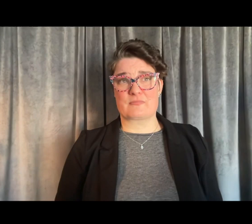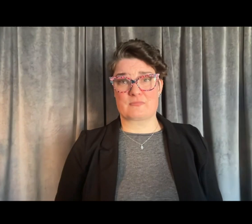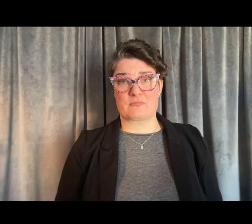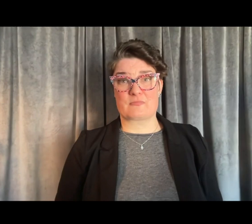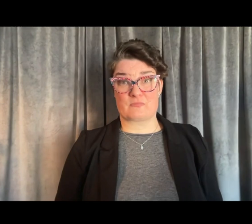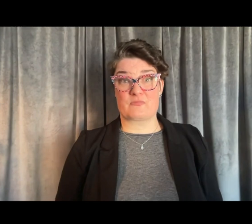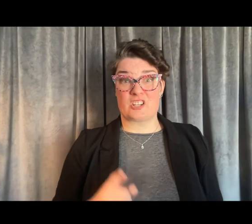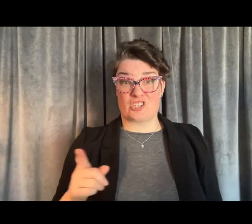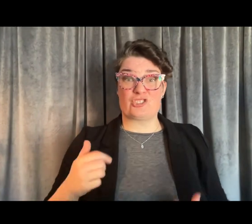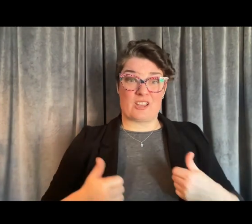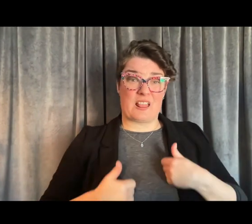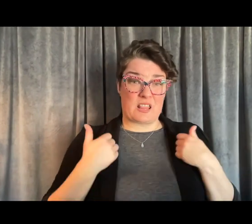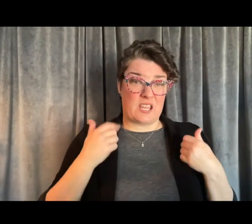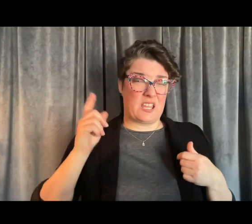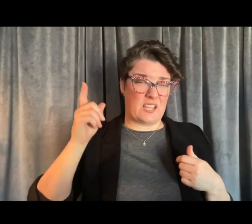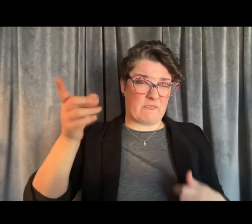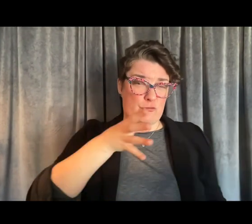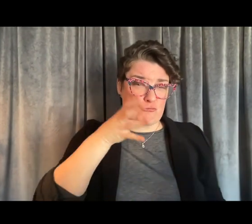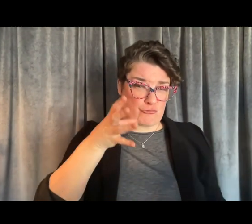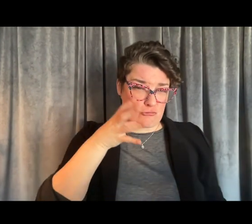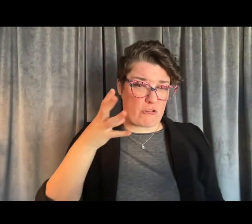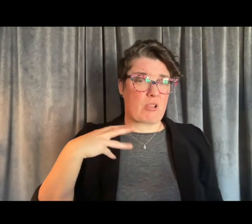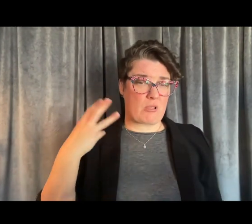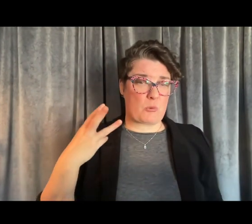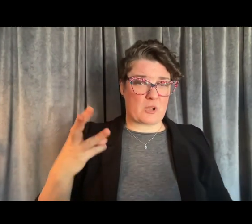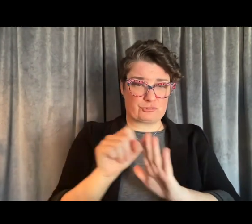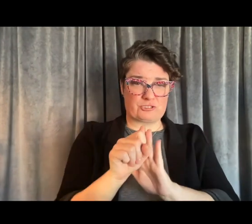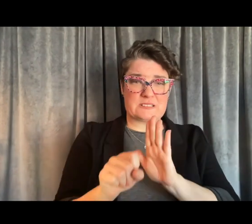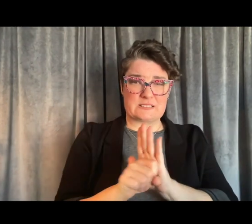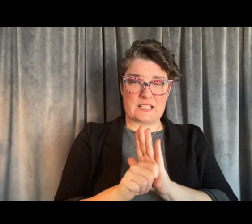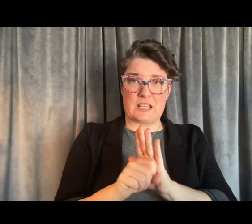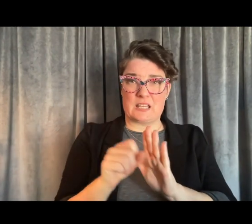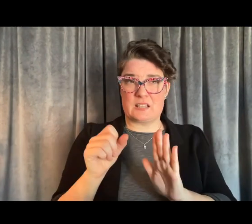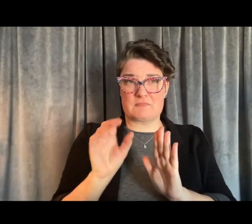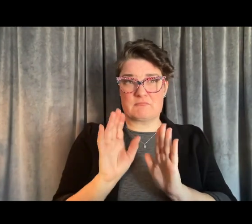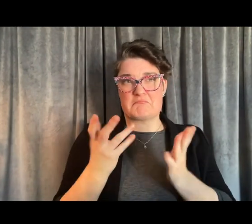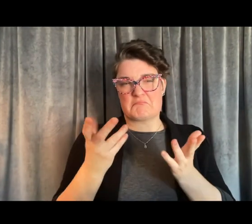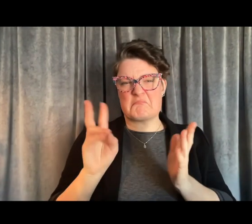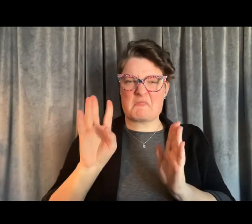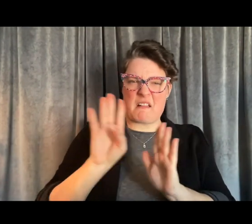Nomy: And she lives rurally in Washington state, like about a half